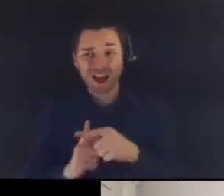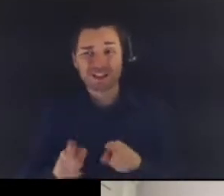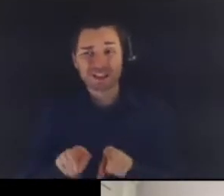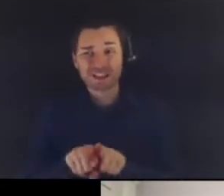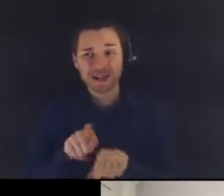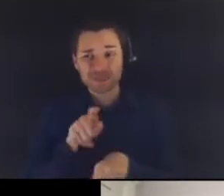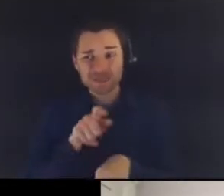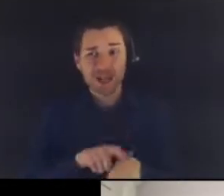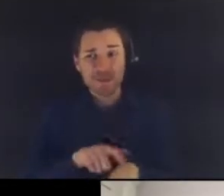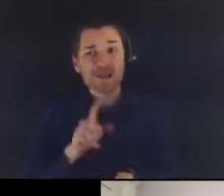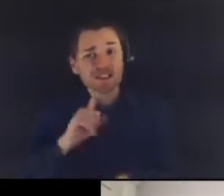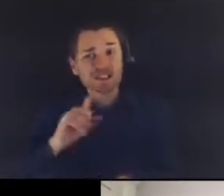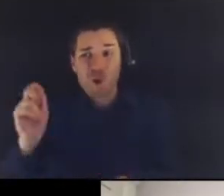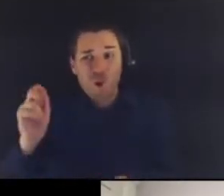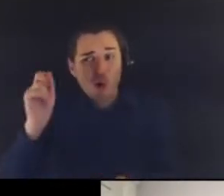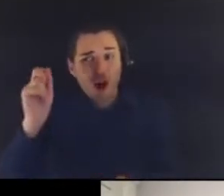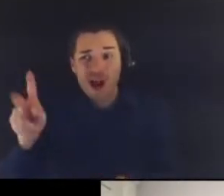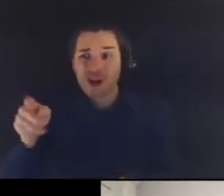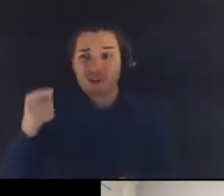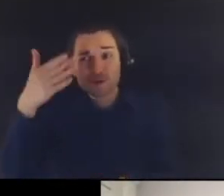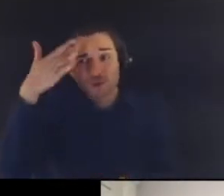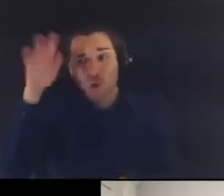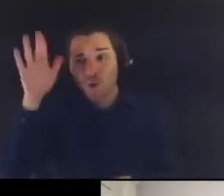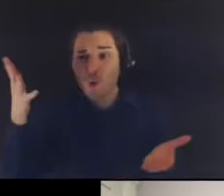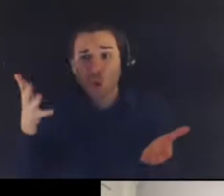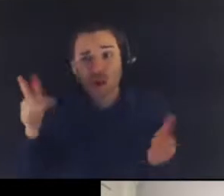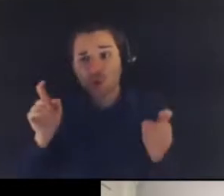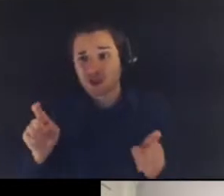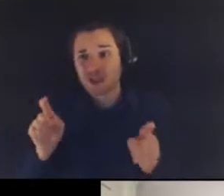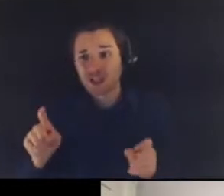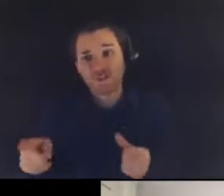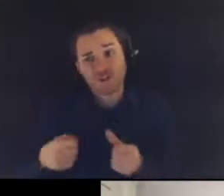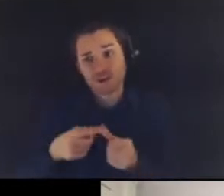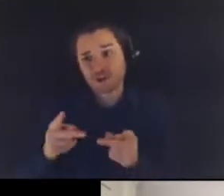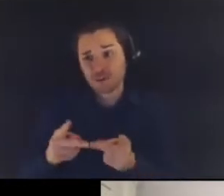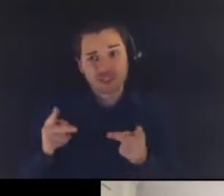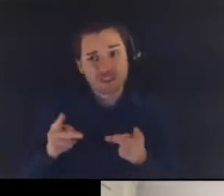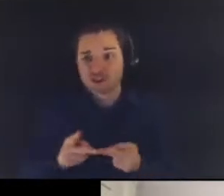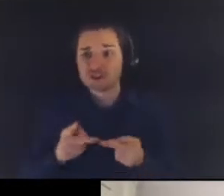institutional experience to draw from and that is one of the major ways that disabled